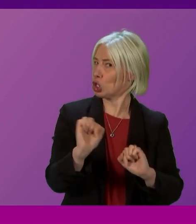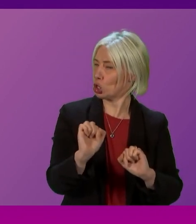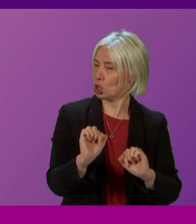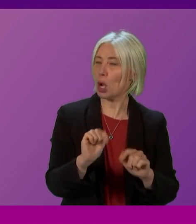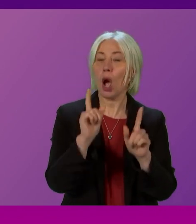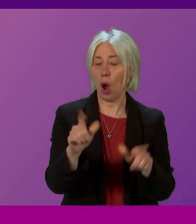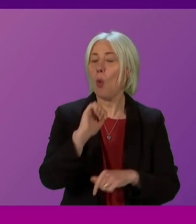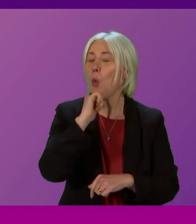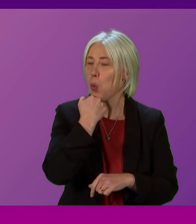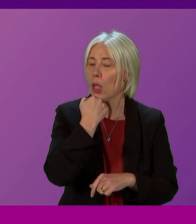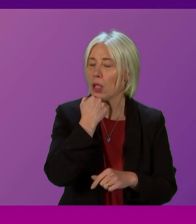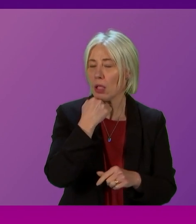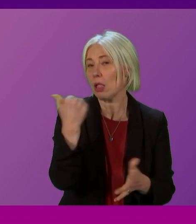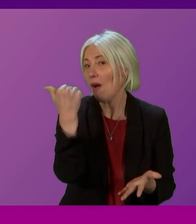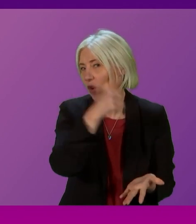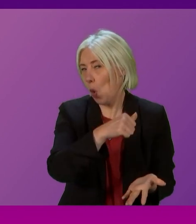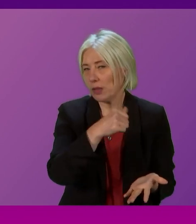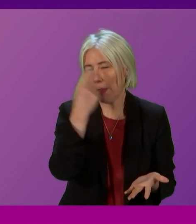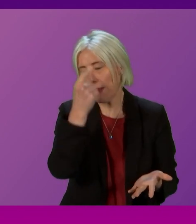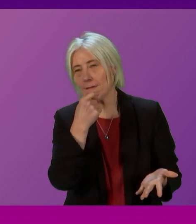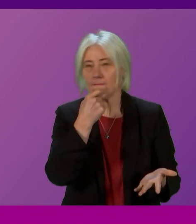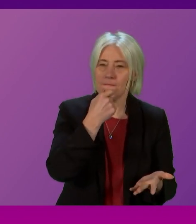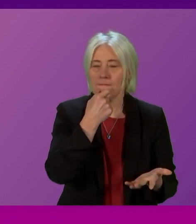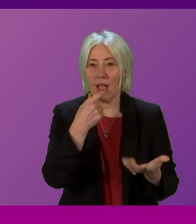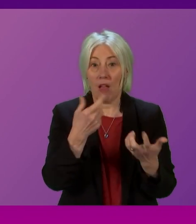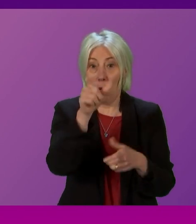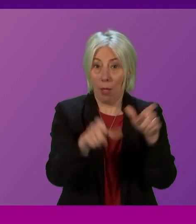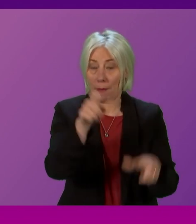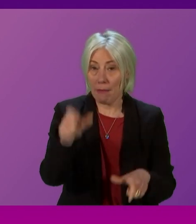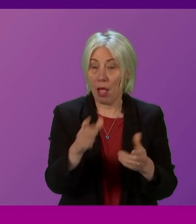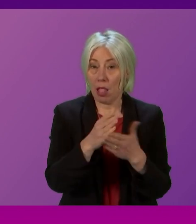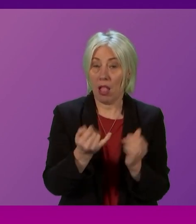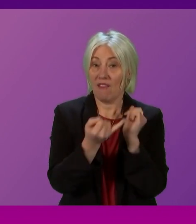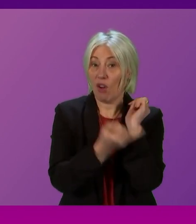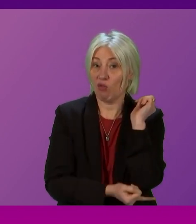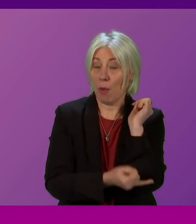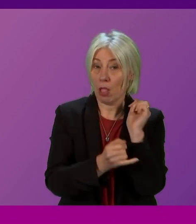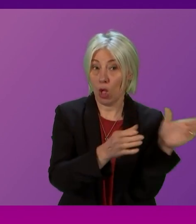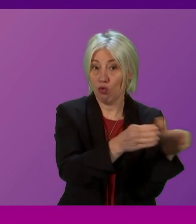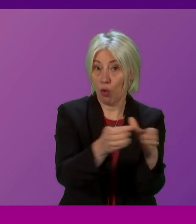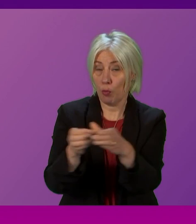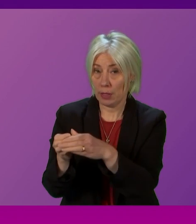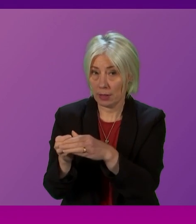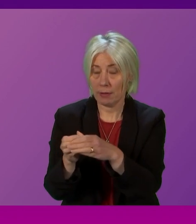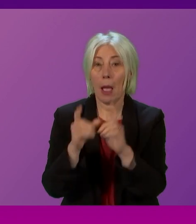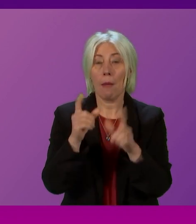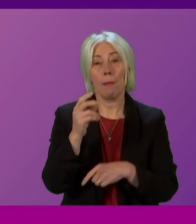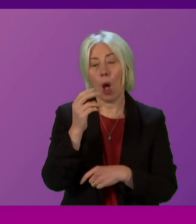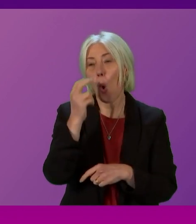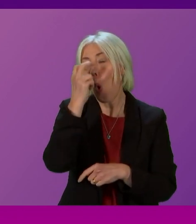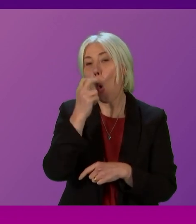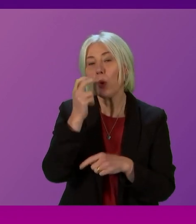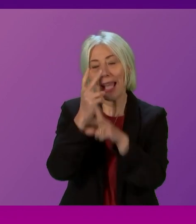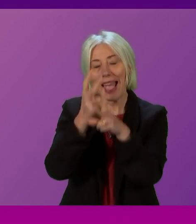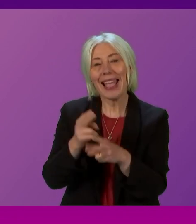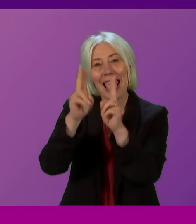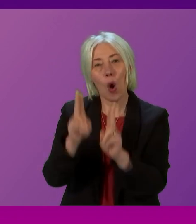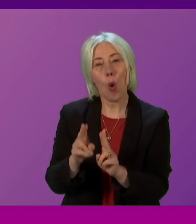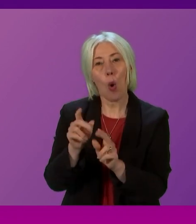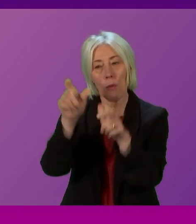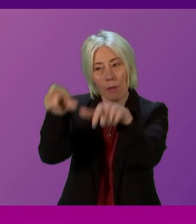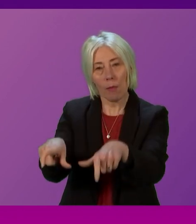We will, of course, think most carefully about those who are in the most vulnerable groups.